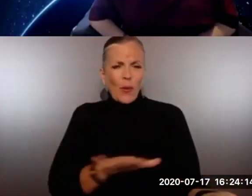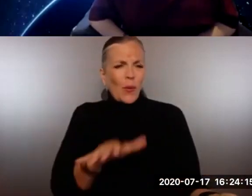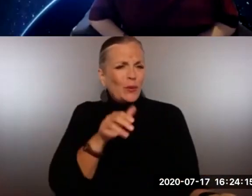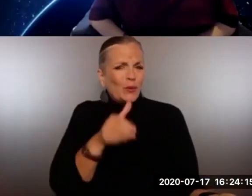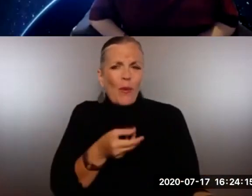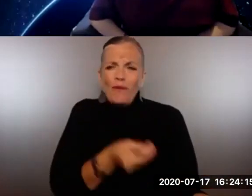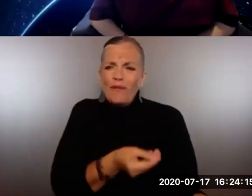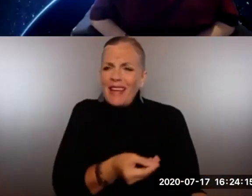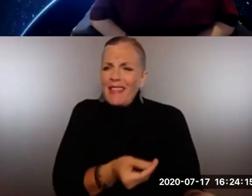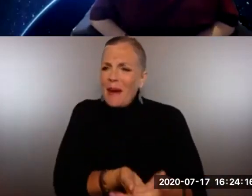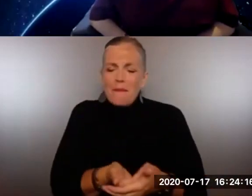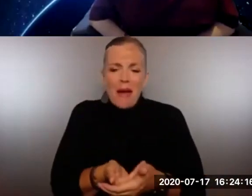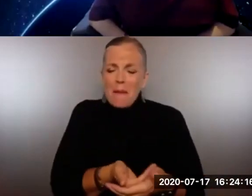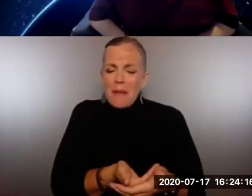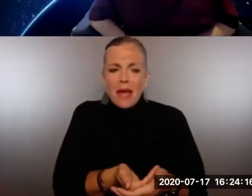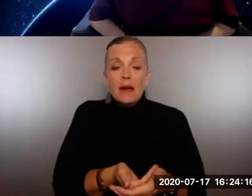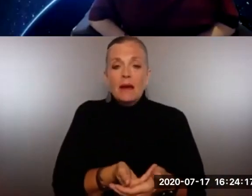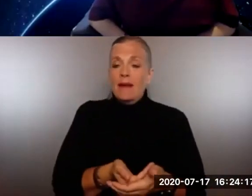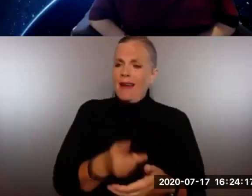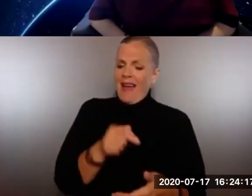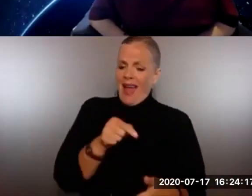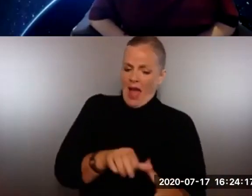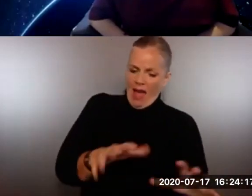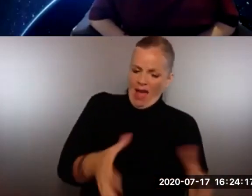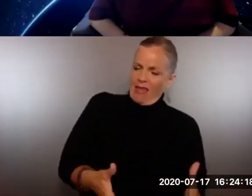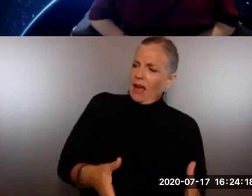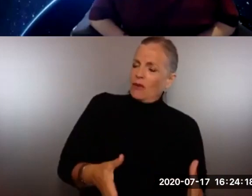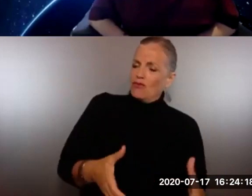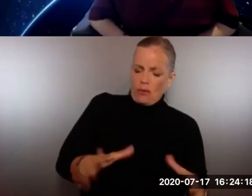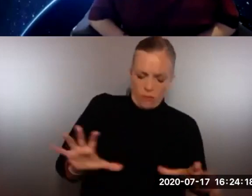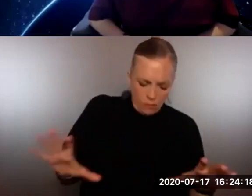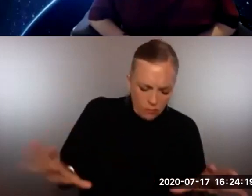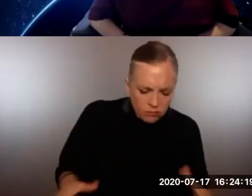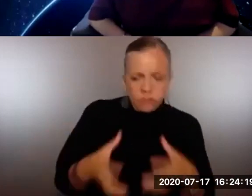And how this group had gotten together, and gone